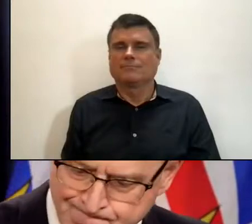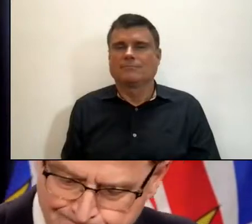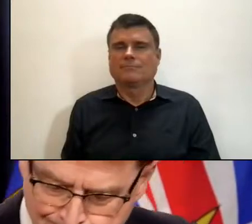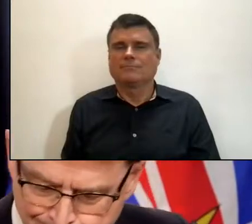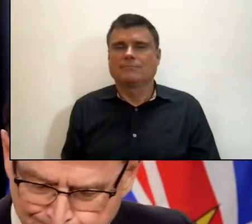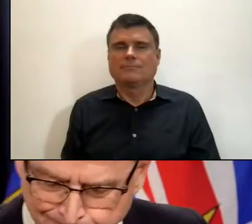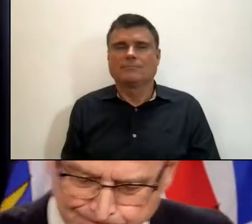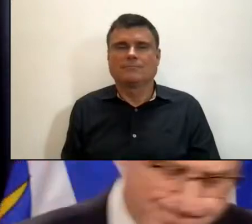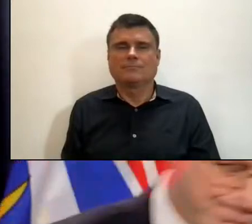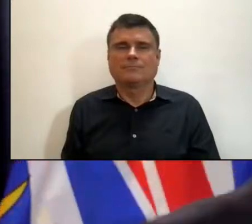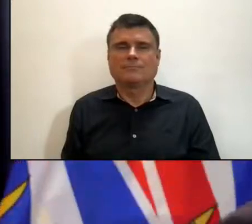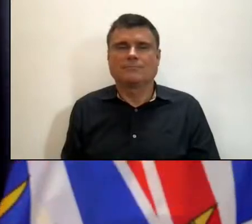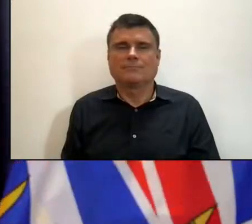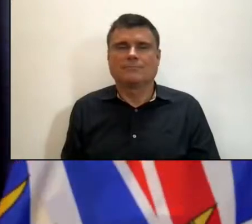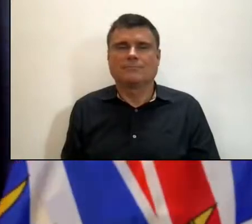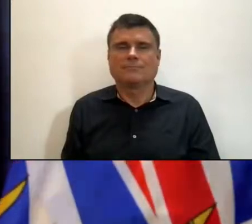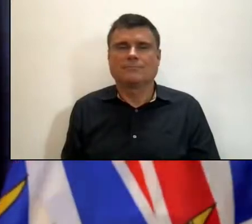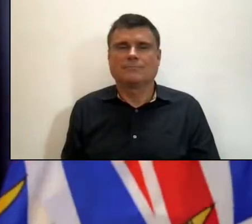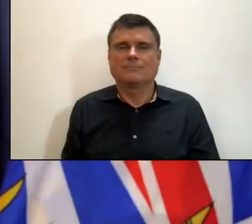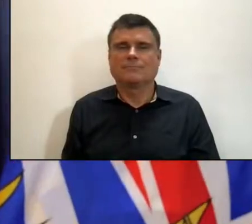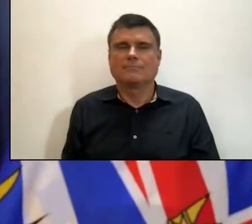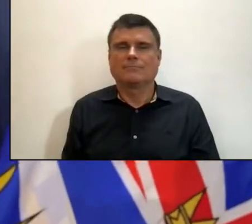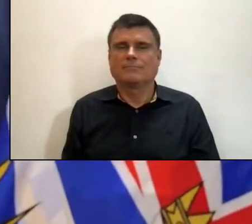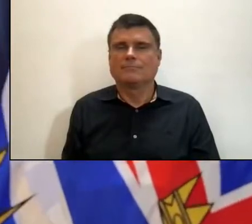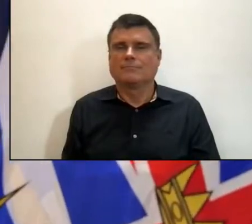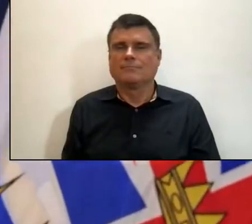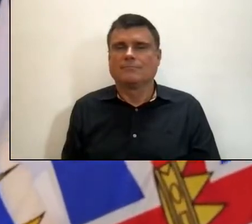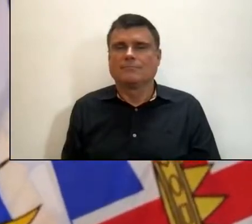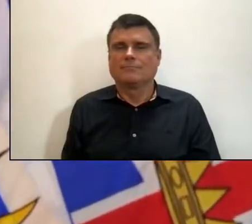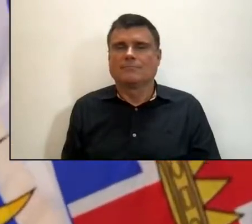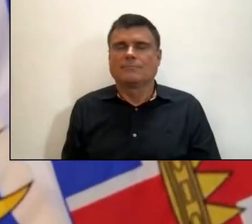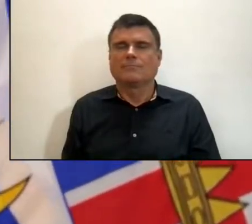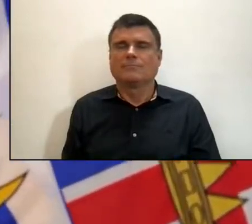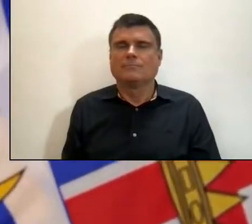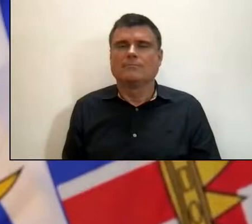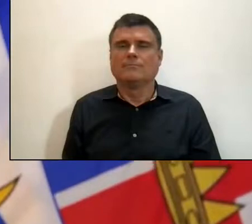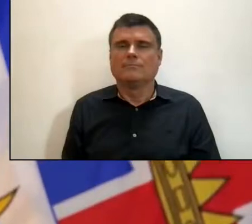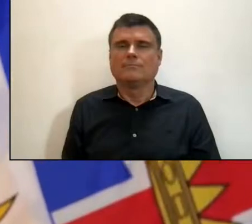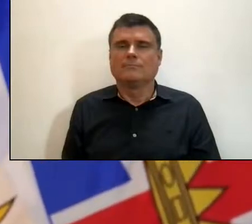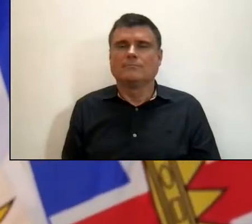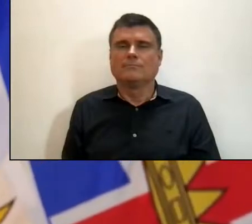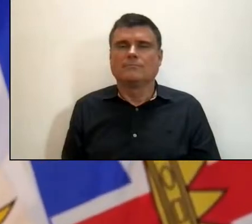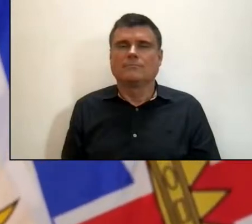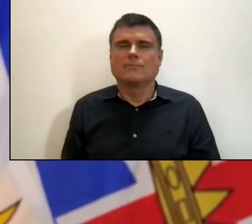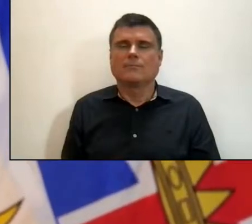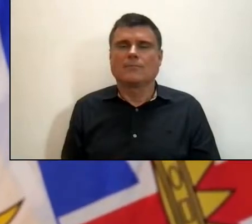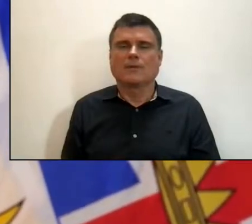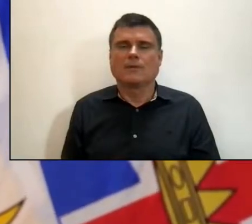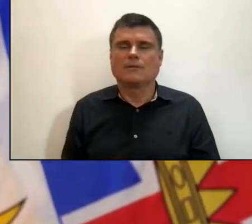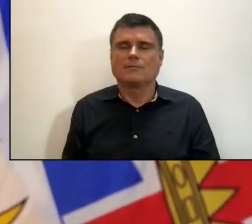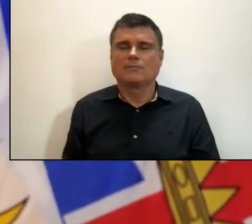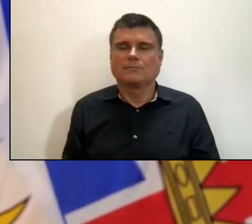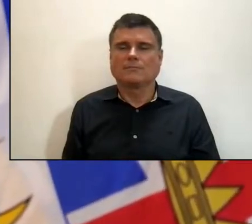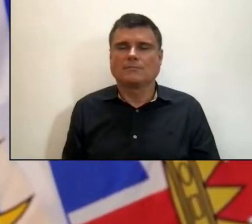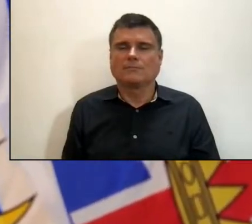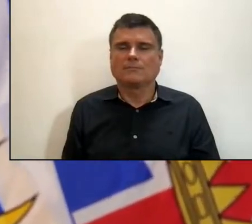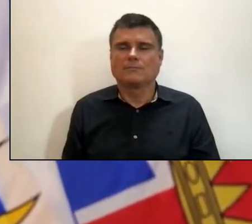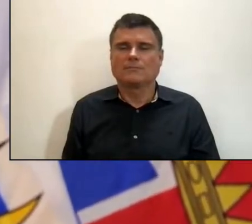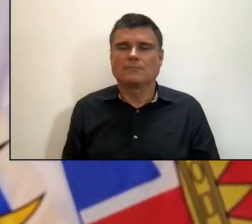We will start on the phone line.